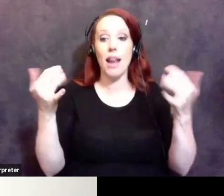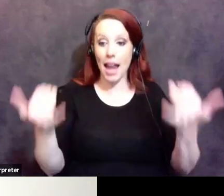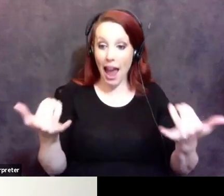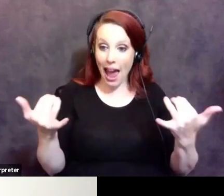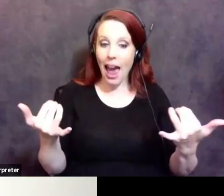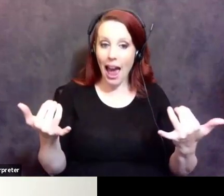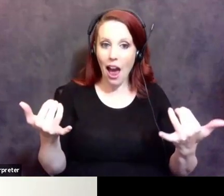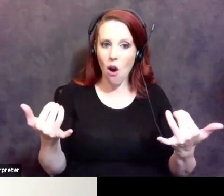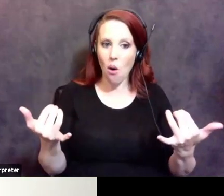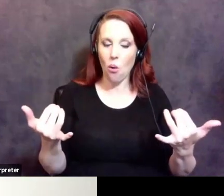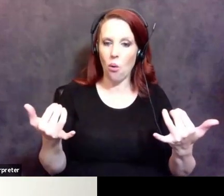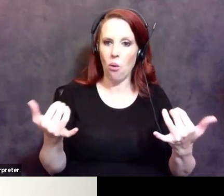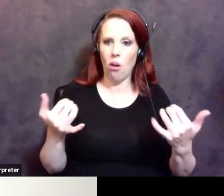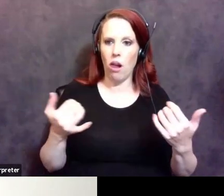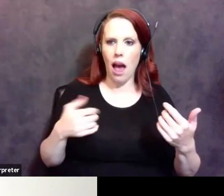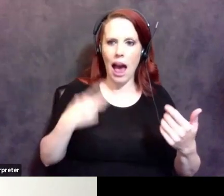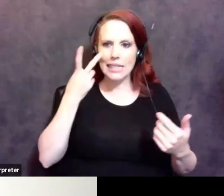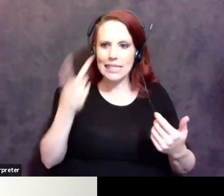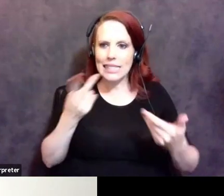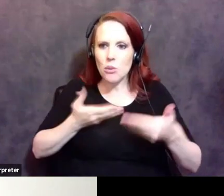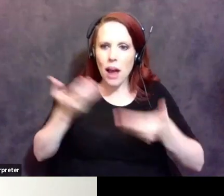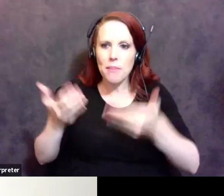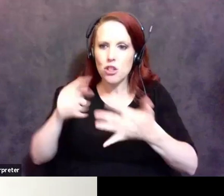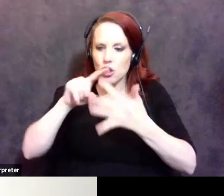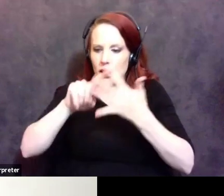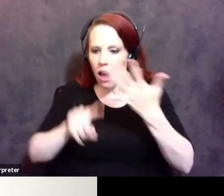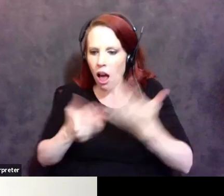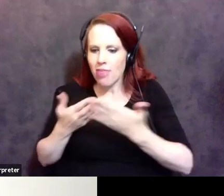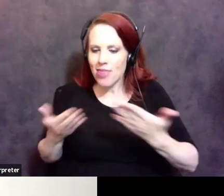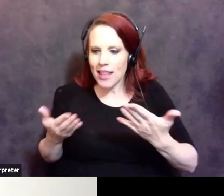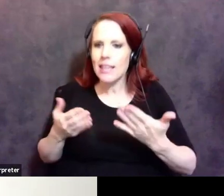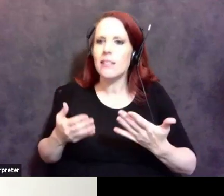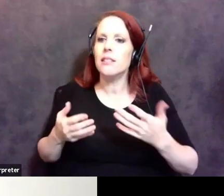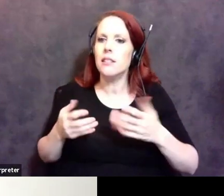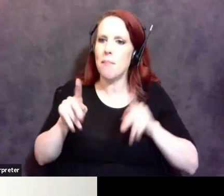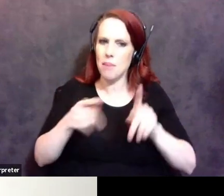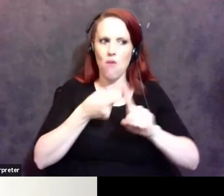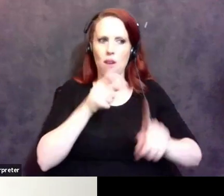recommended to tools that were created by former engineers at this company is telling